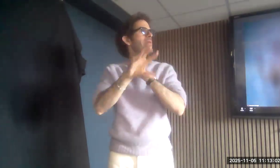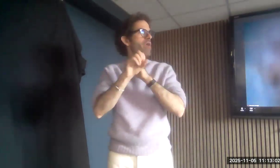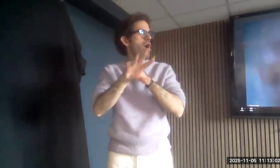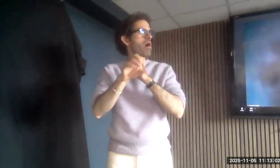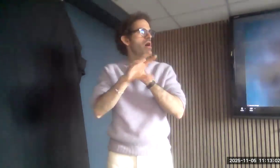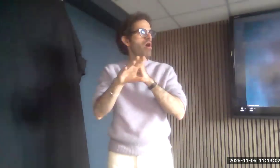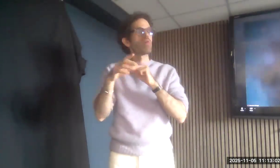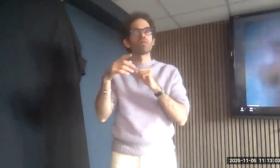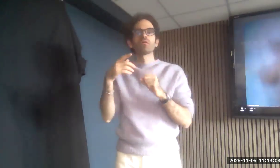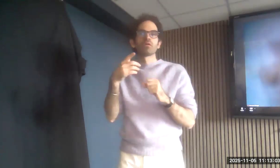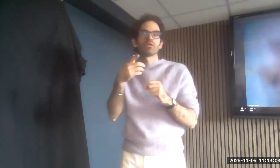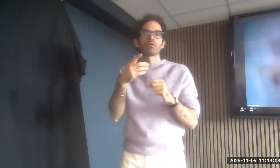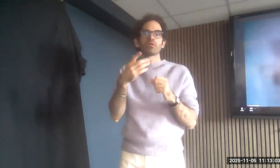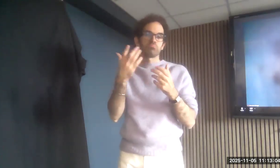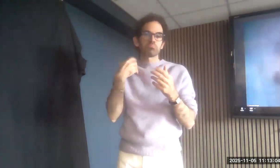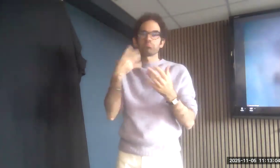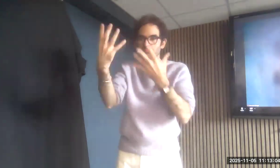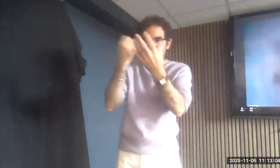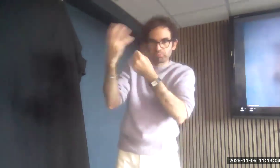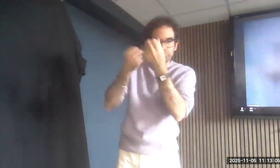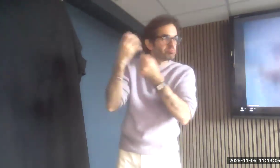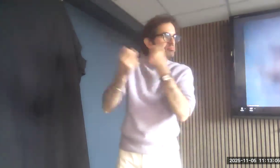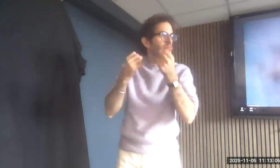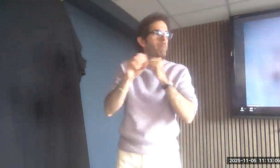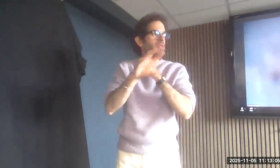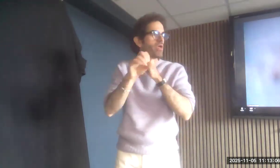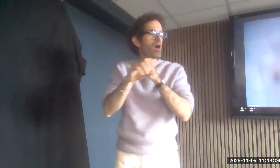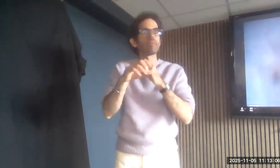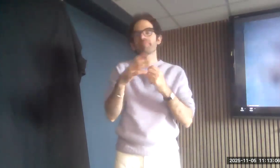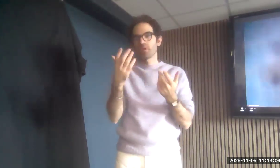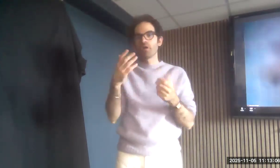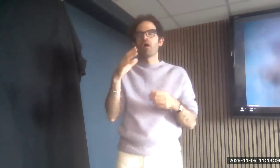We also created a video for social media, and invited participants.